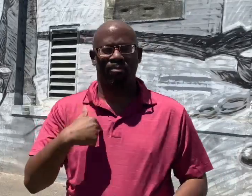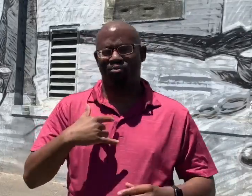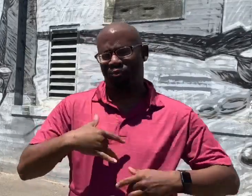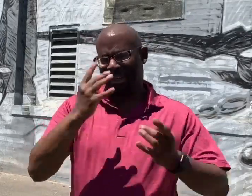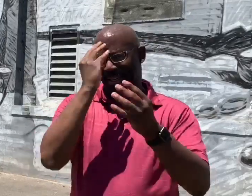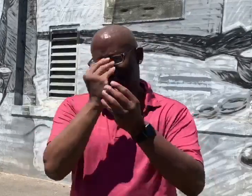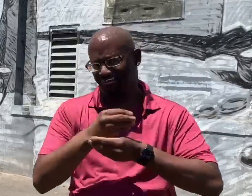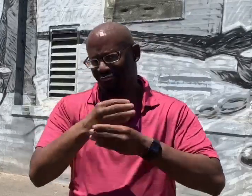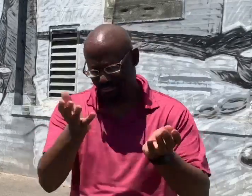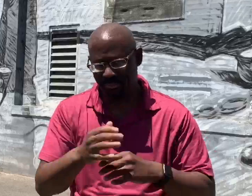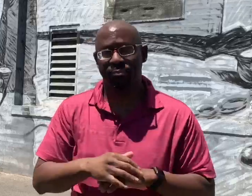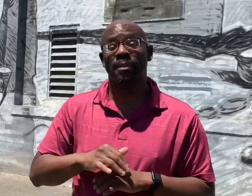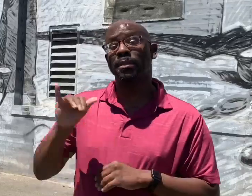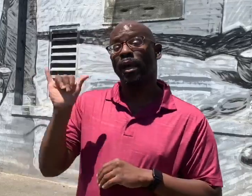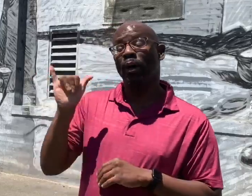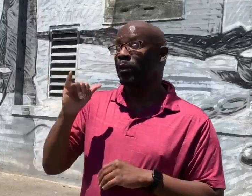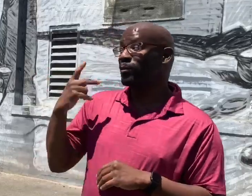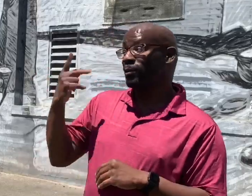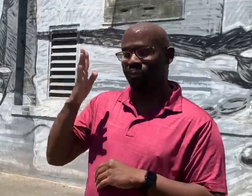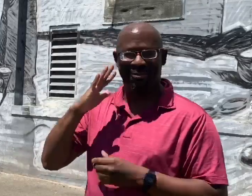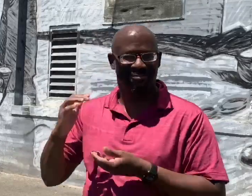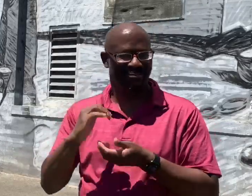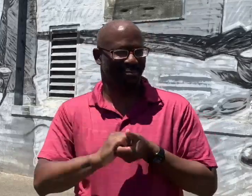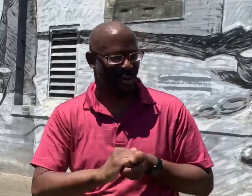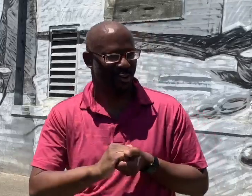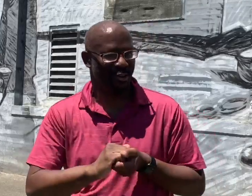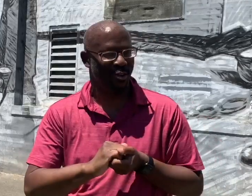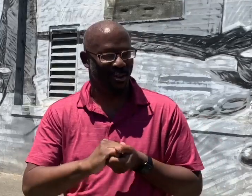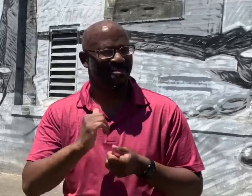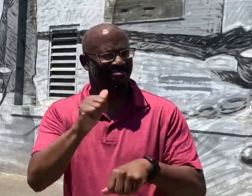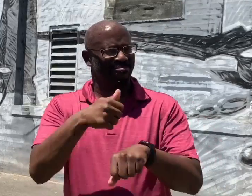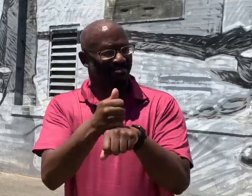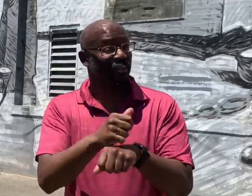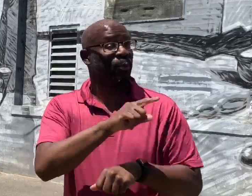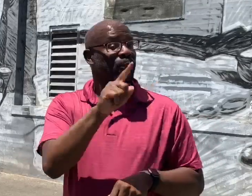I’m thrilled to announce that FCBU + Yantern have collaborated on a Zoom webinar.